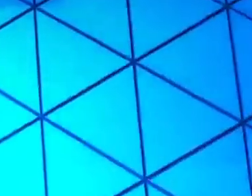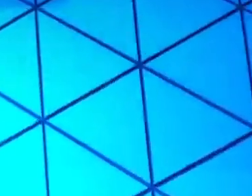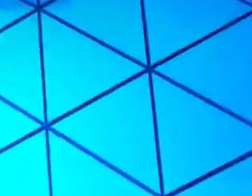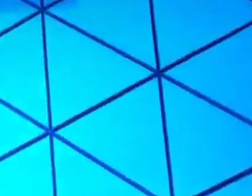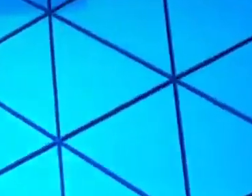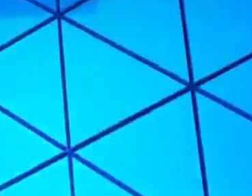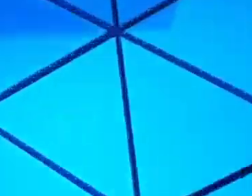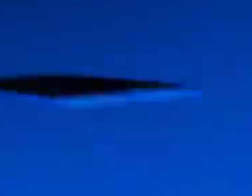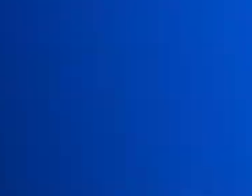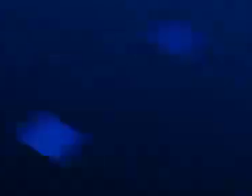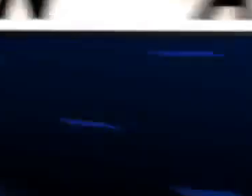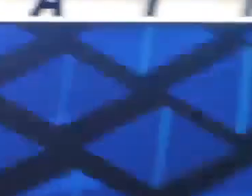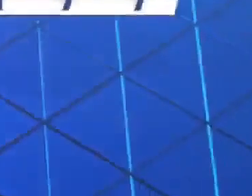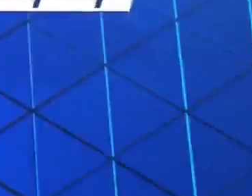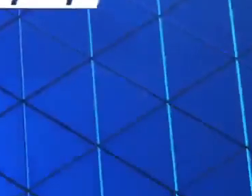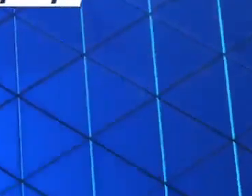Mhm. Mhm. Mhm.